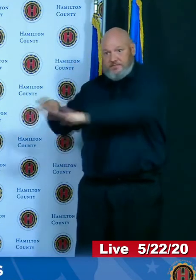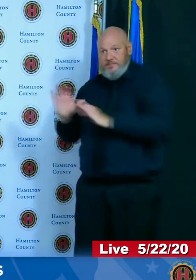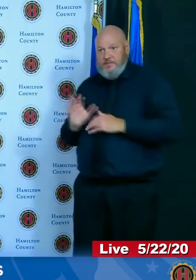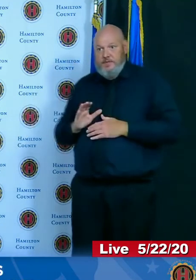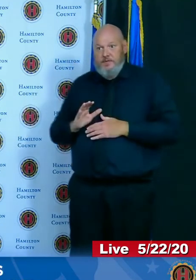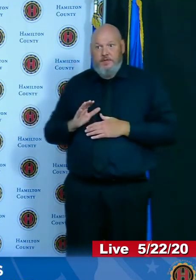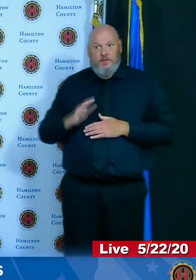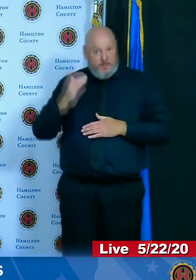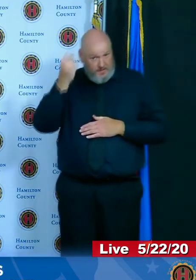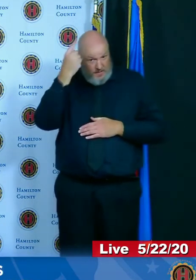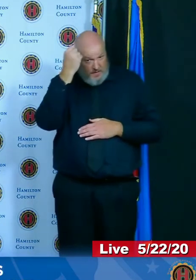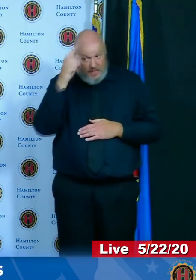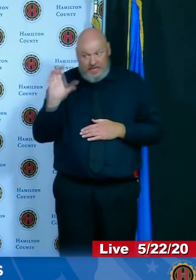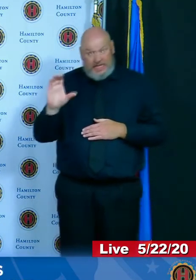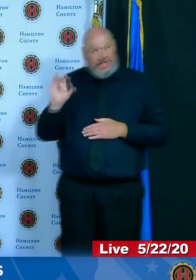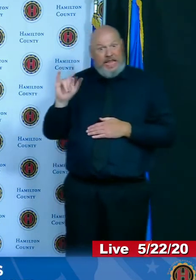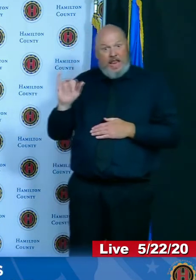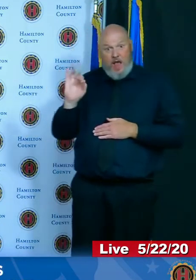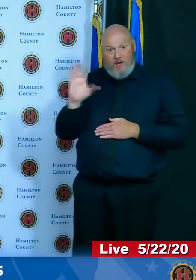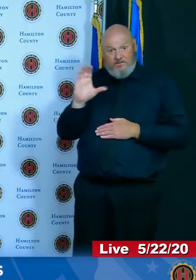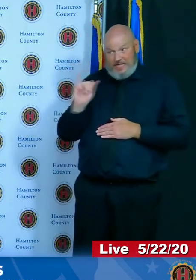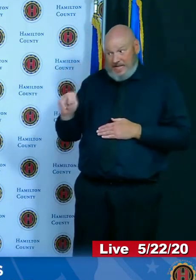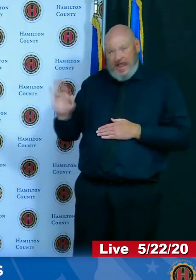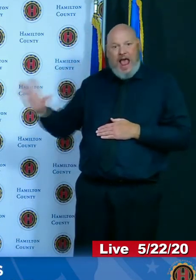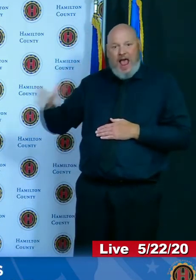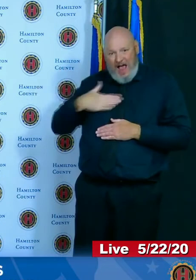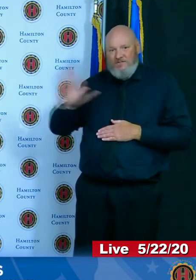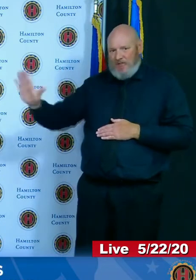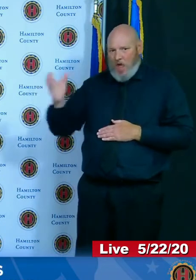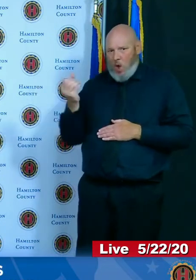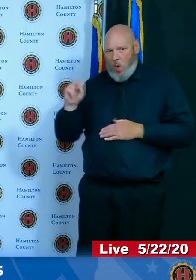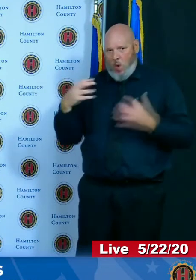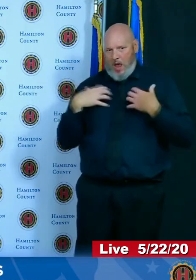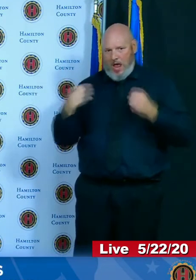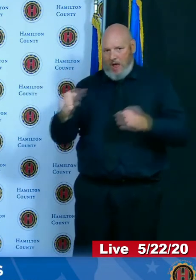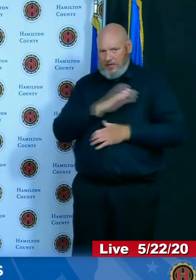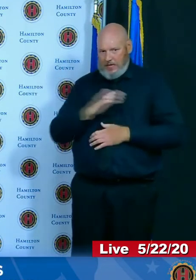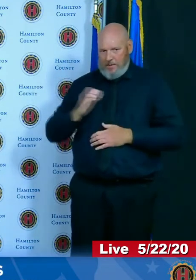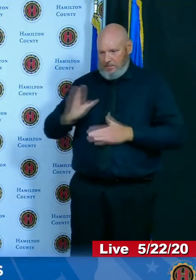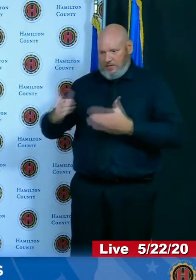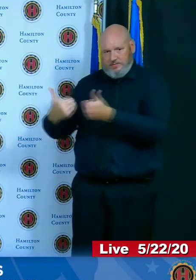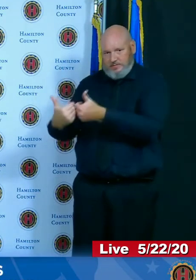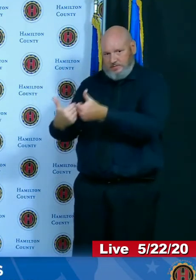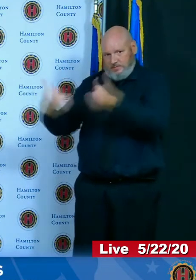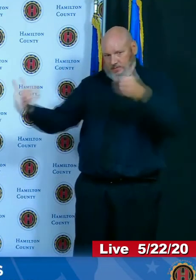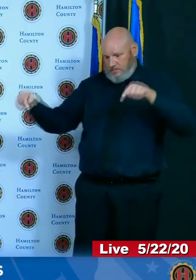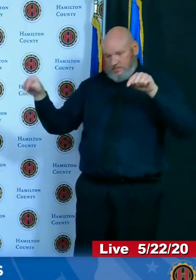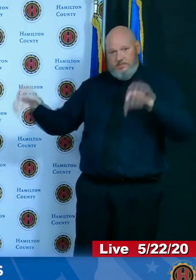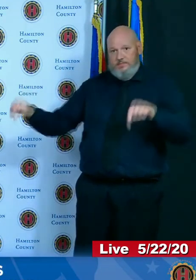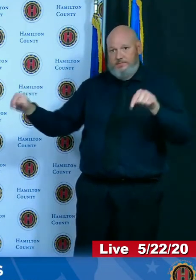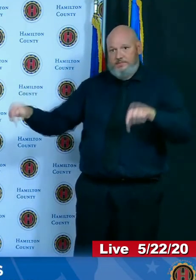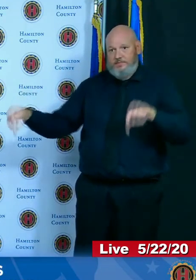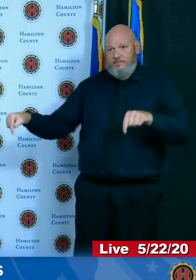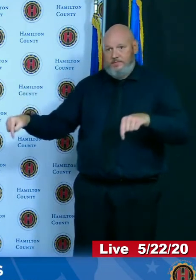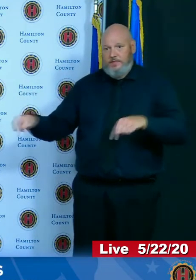business inside the city Greg's jurisdiction is outside the city other than Norwood and Springdale who also have their own Health Departments